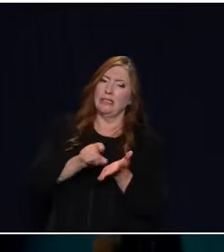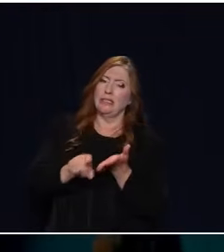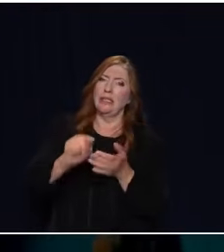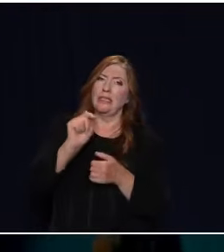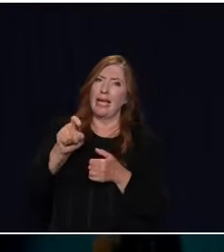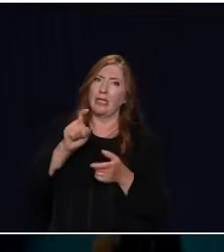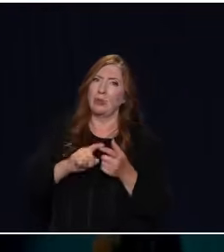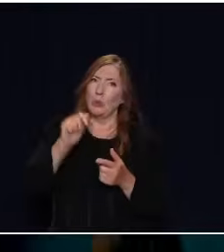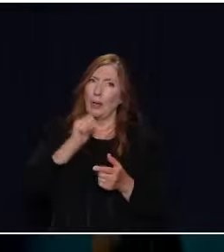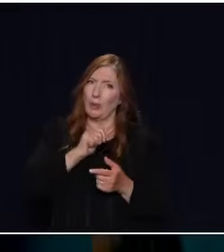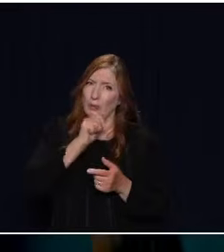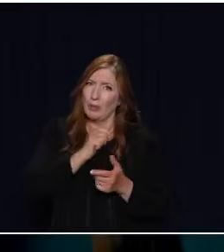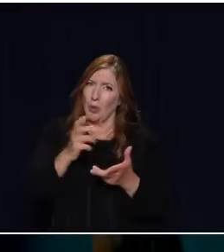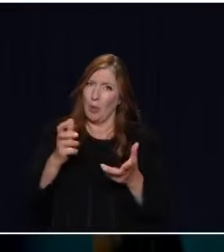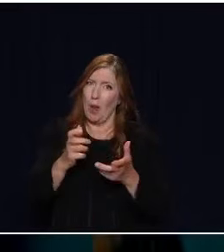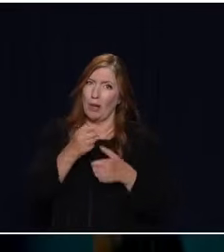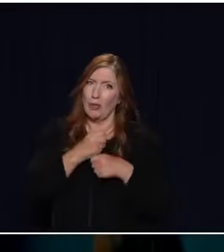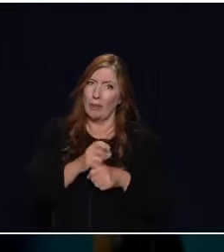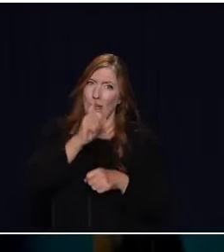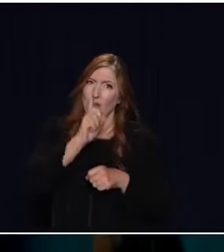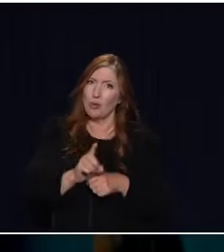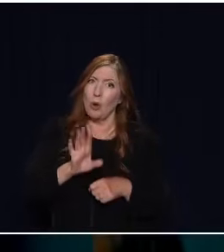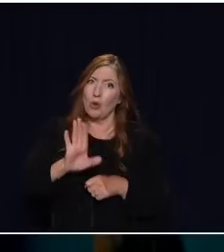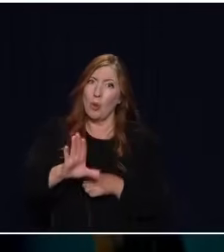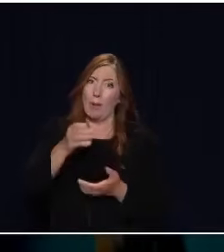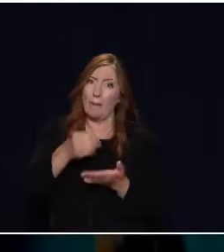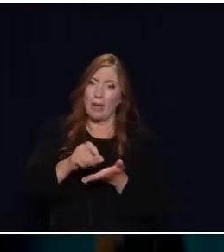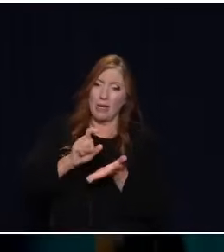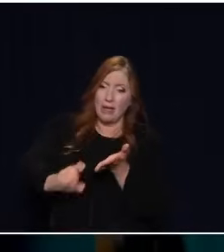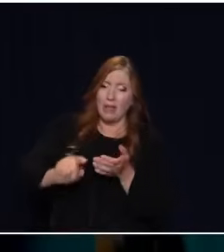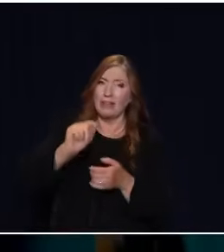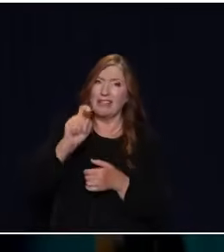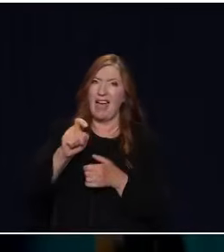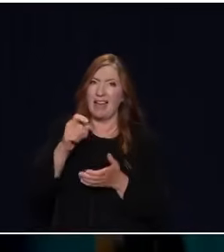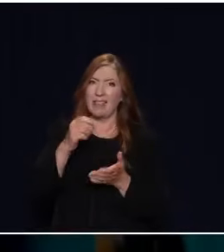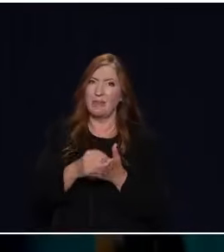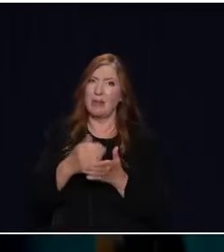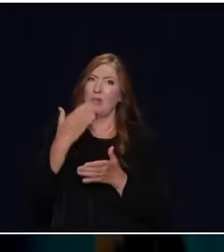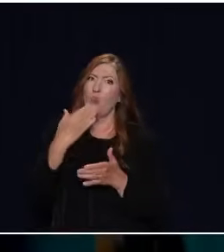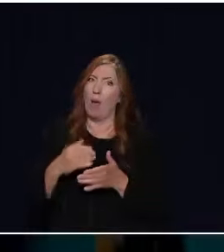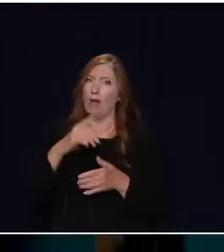THEIR POINTS ARE VALID. IF YOU LIVED IN ARIZONA YOU